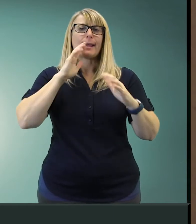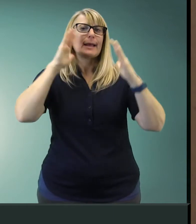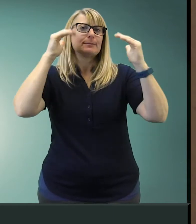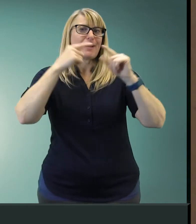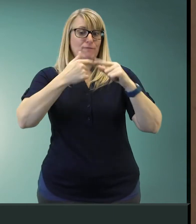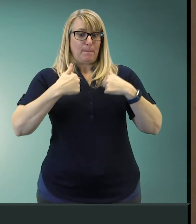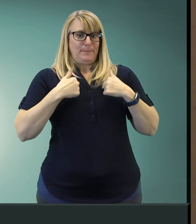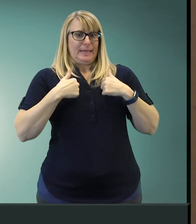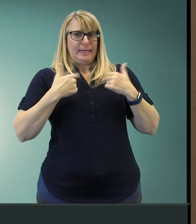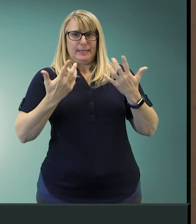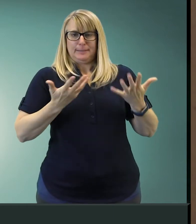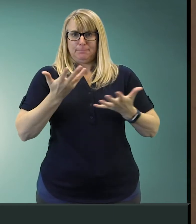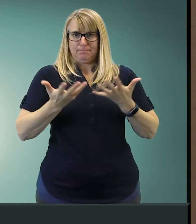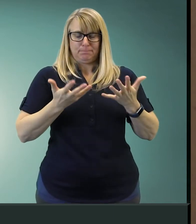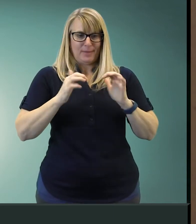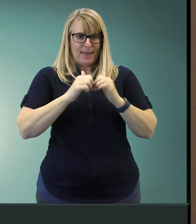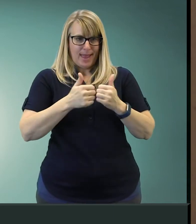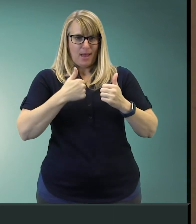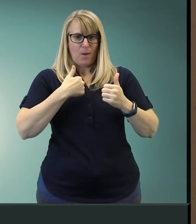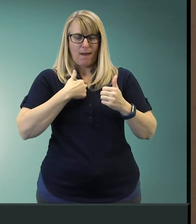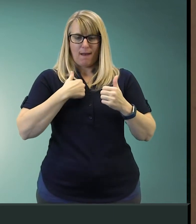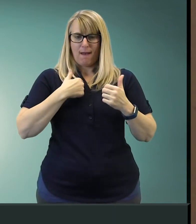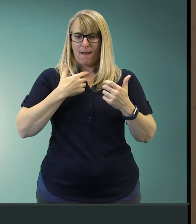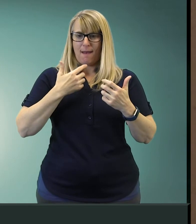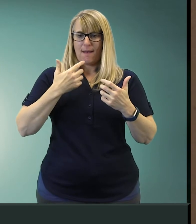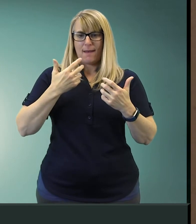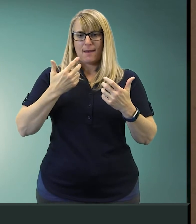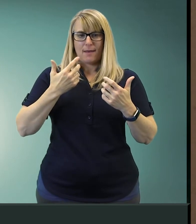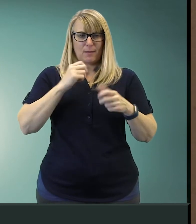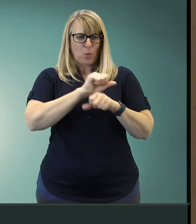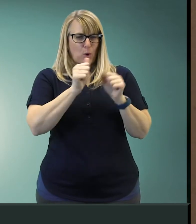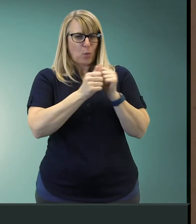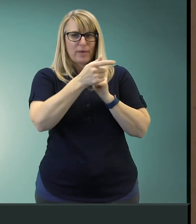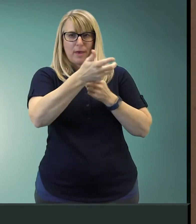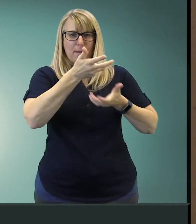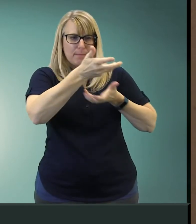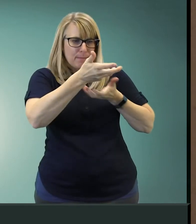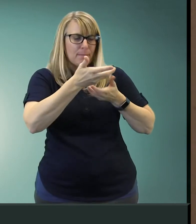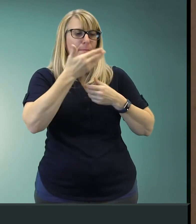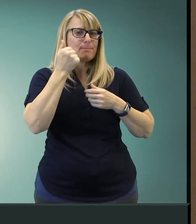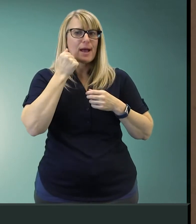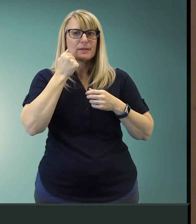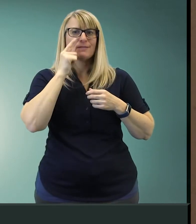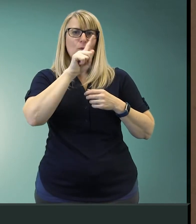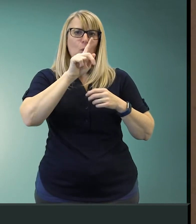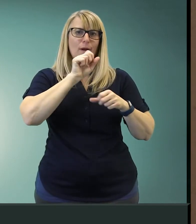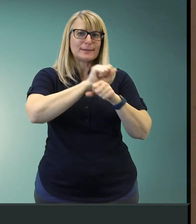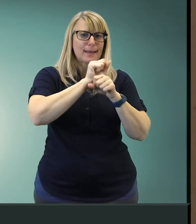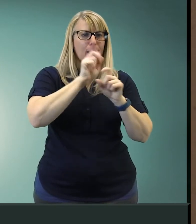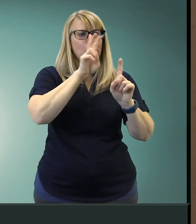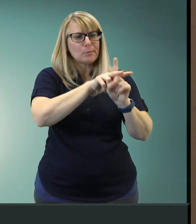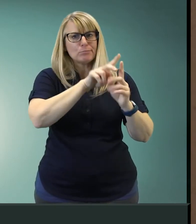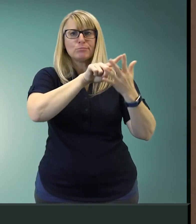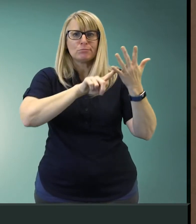could expect from me, and how I could work with them to get assignments and things like that.